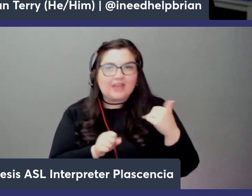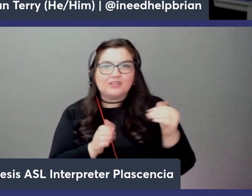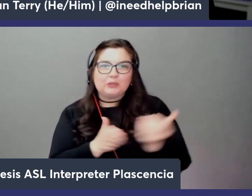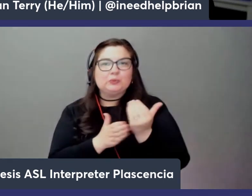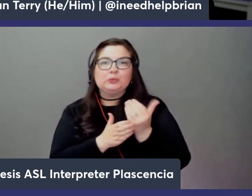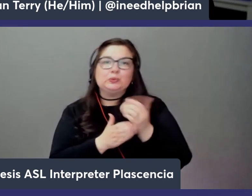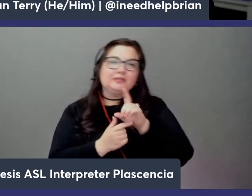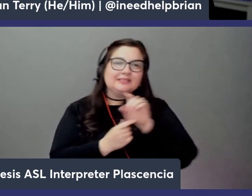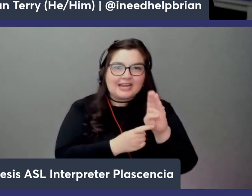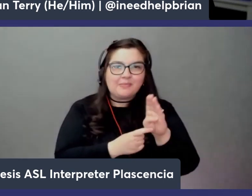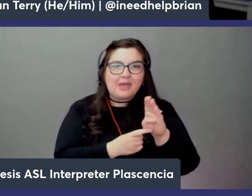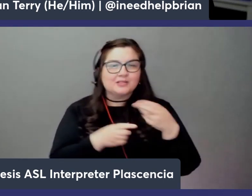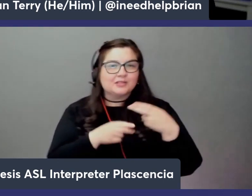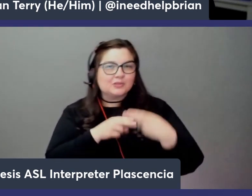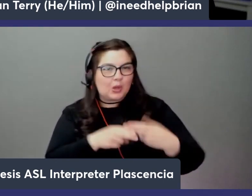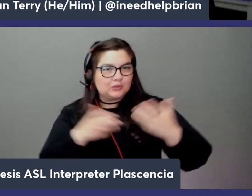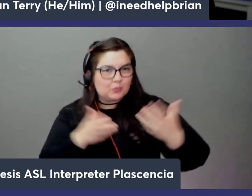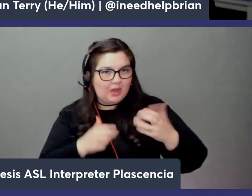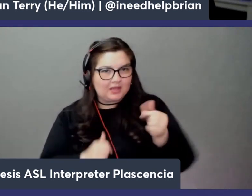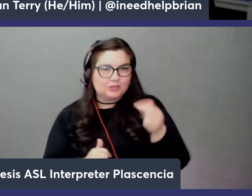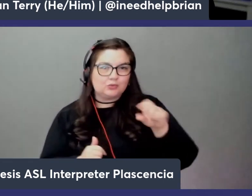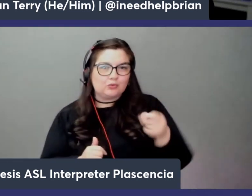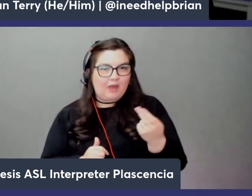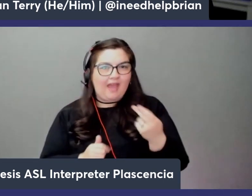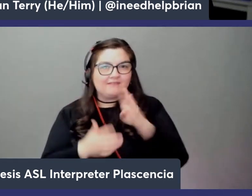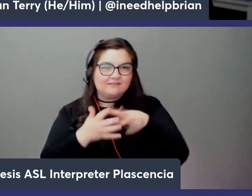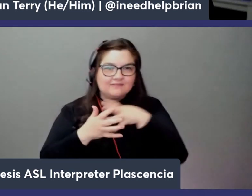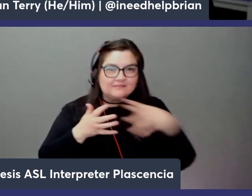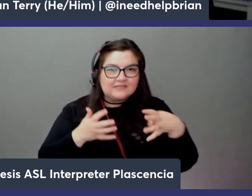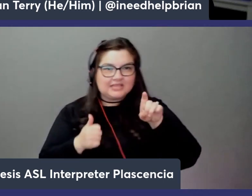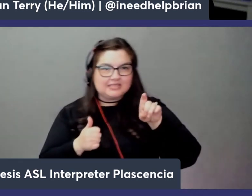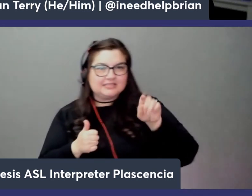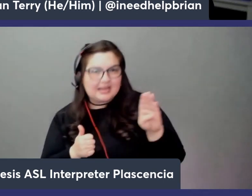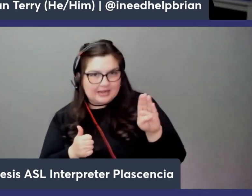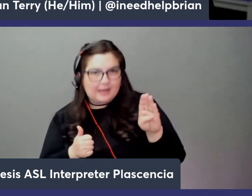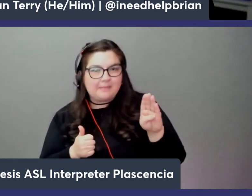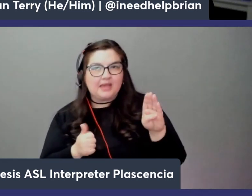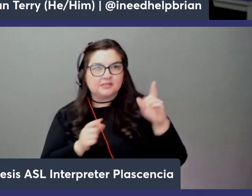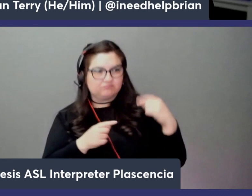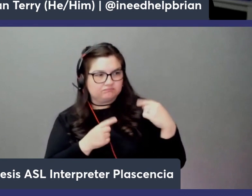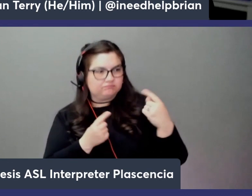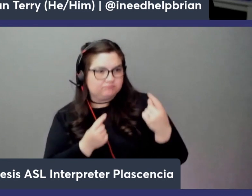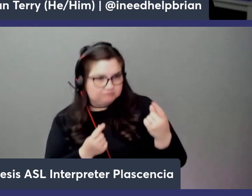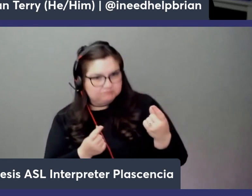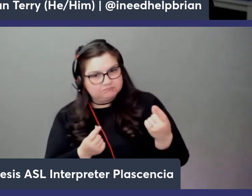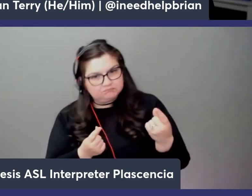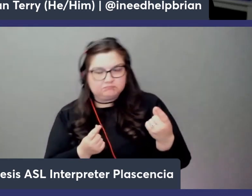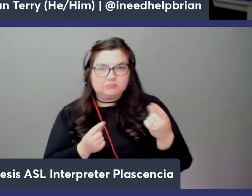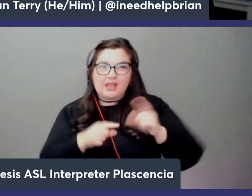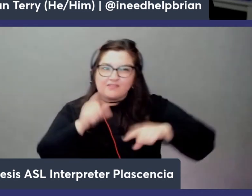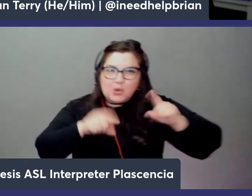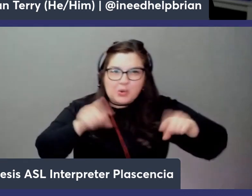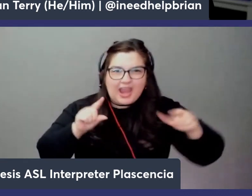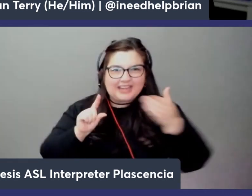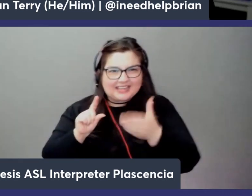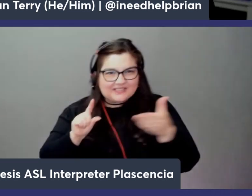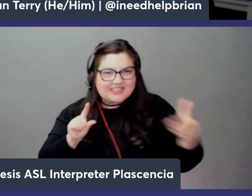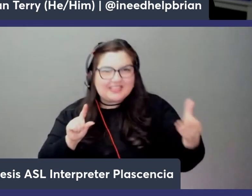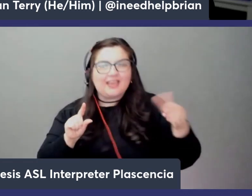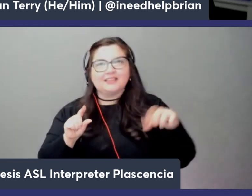called graph databases. So since that time I've worked variety of different things, but really focused around